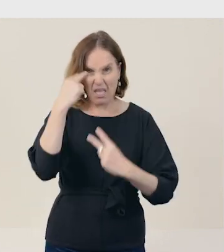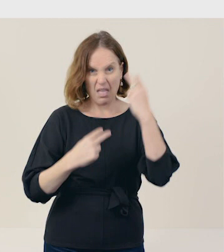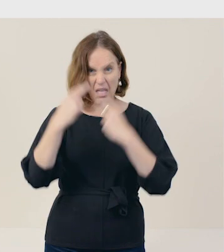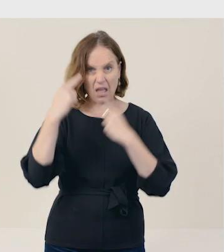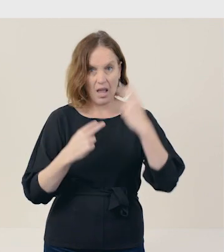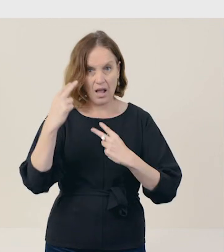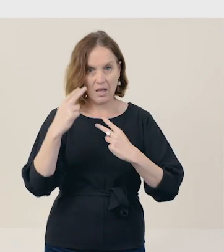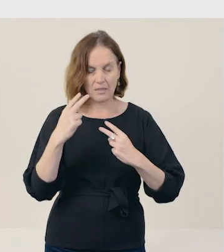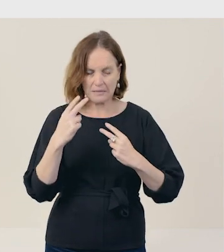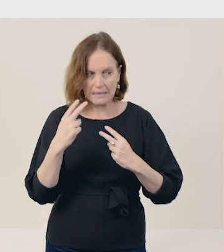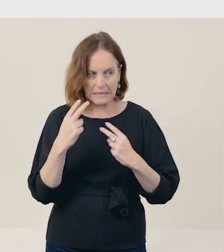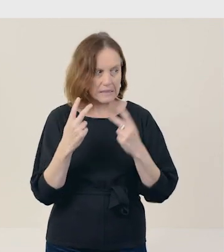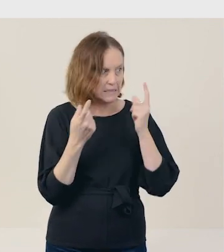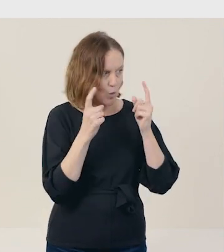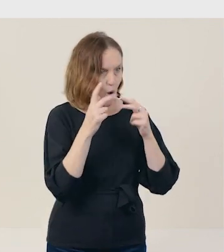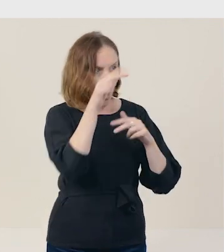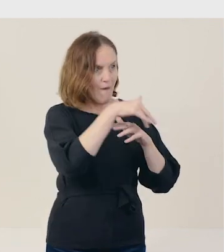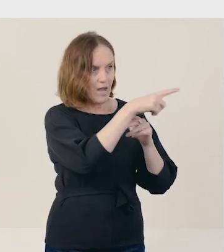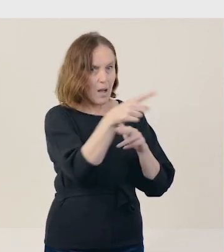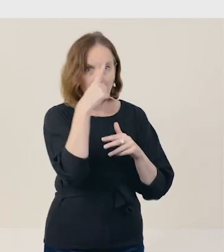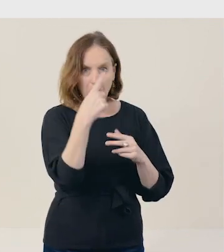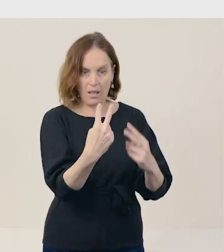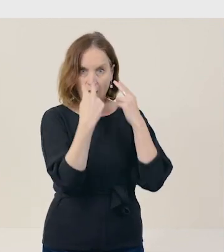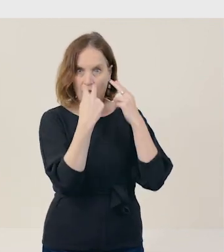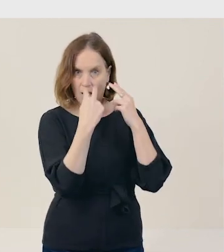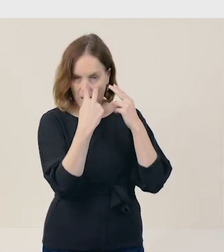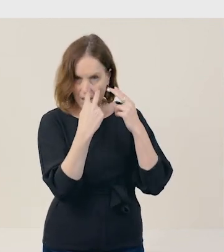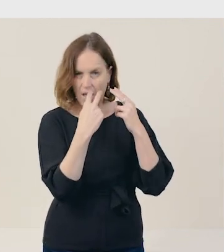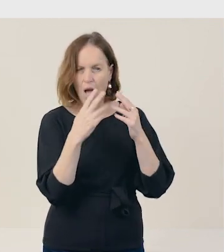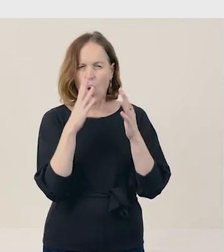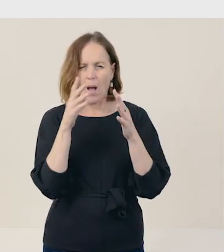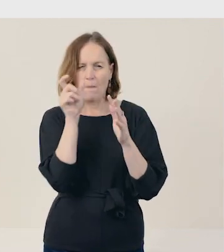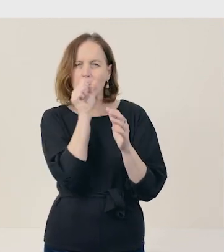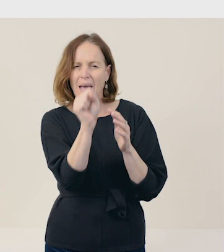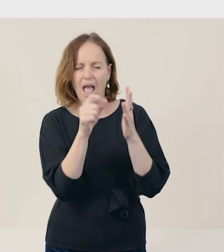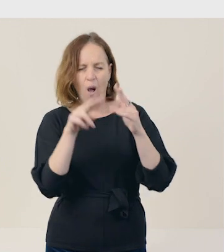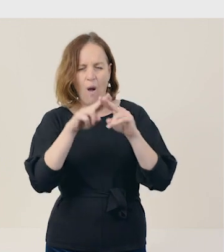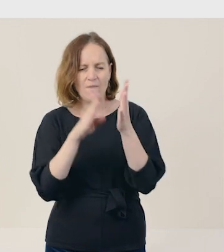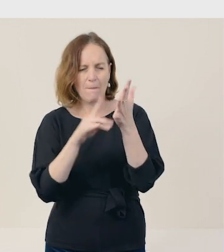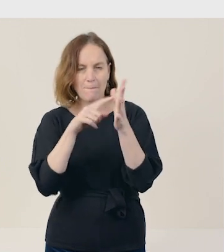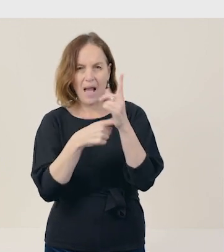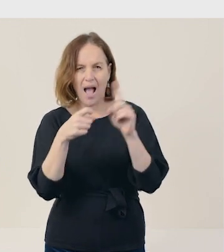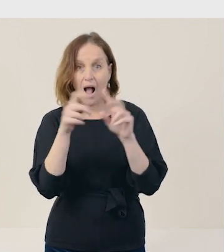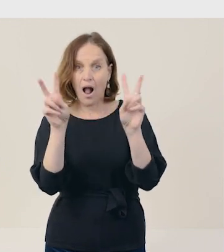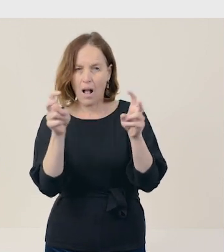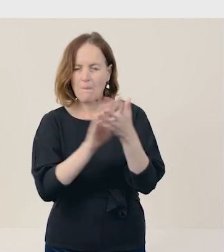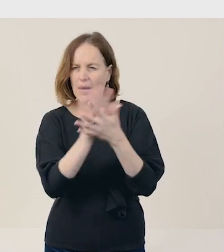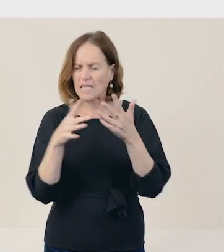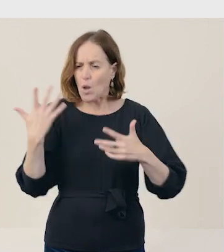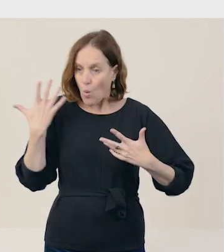I think he's very self-conscious. The words "I'll be a man of mark" tells us he wants to be important.